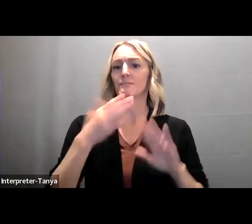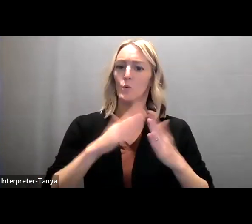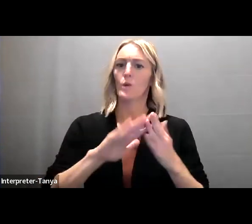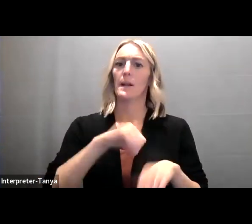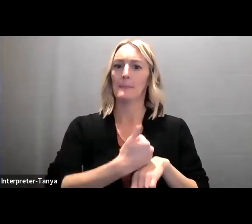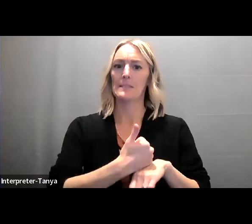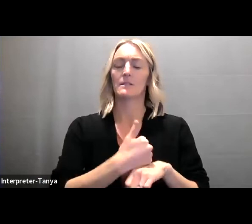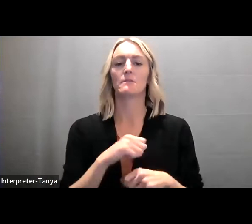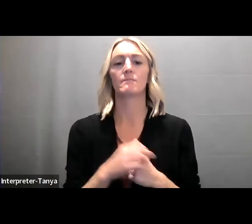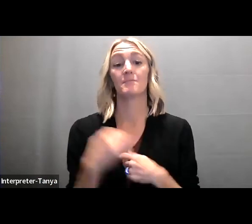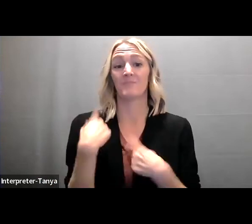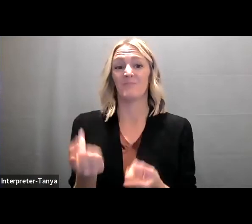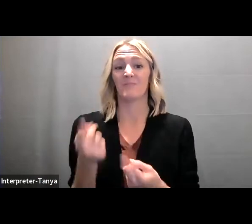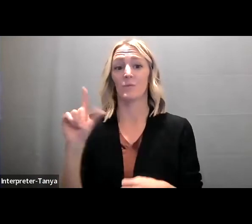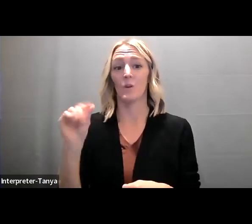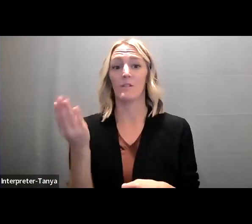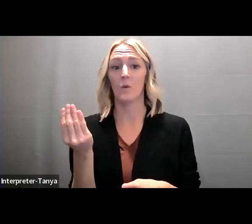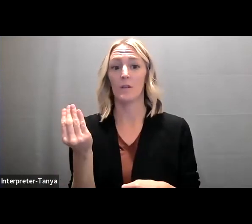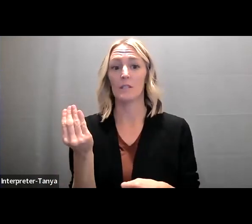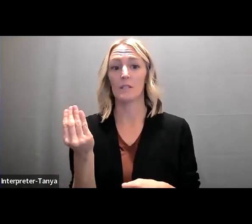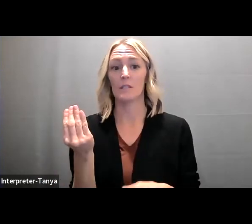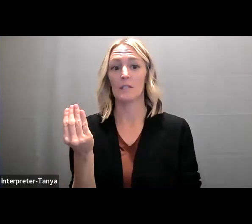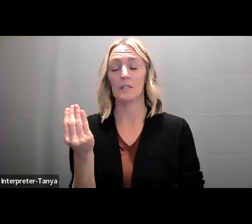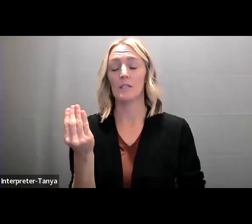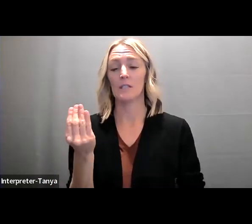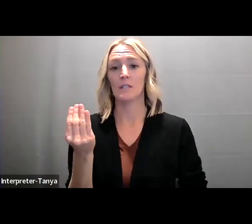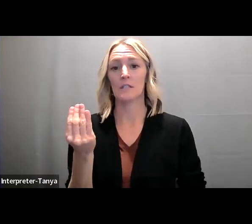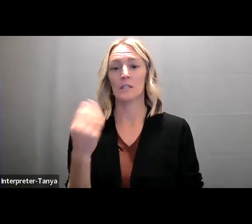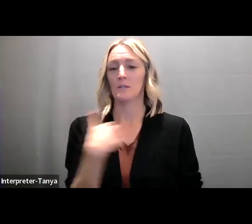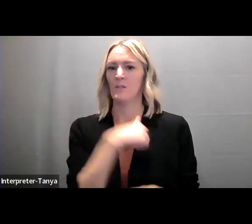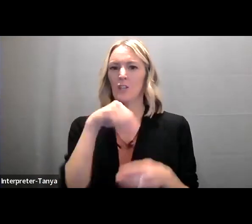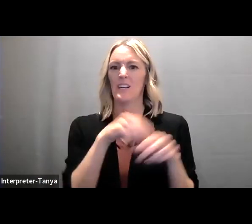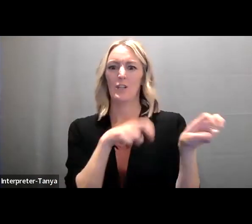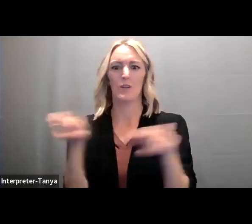Since 27th 14 we have been in what we call a transition period.